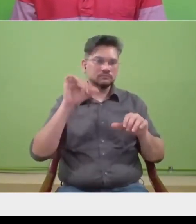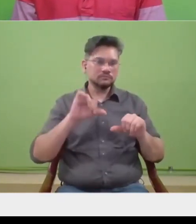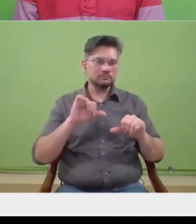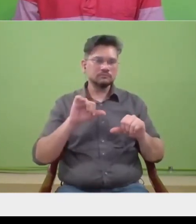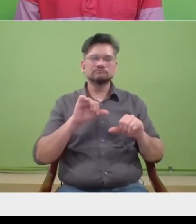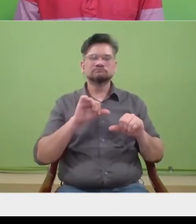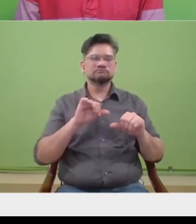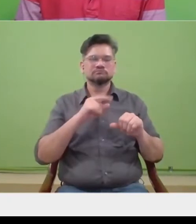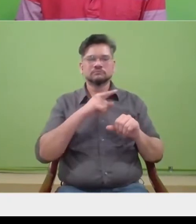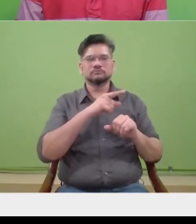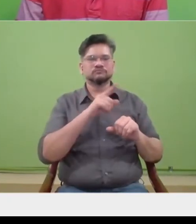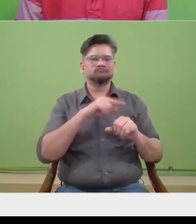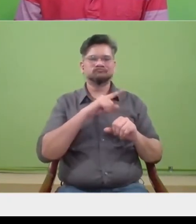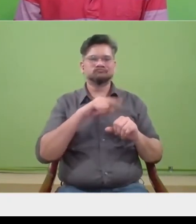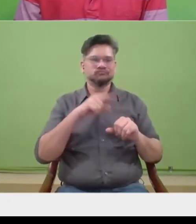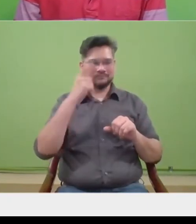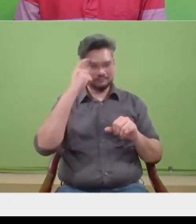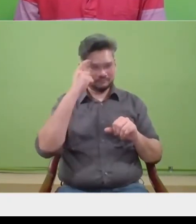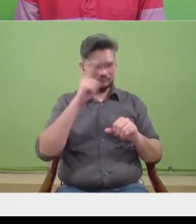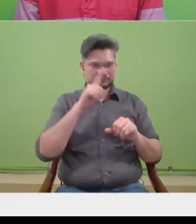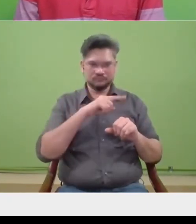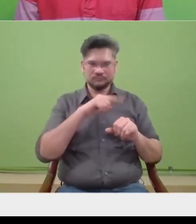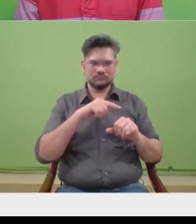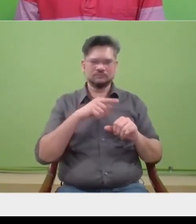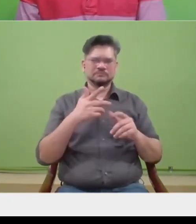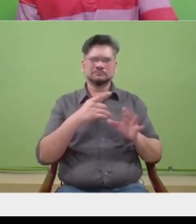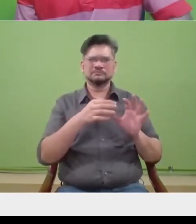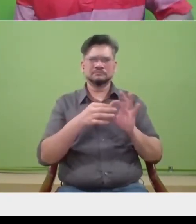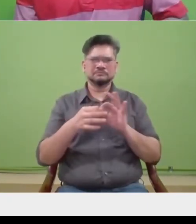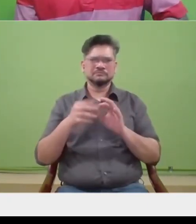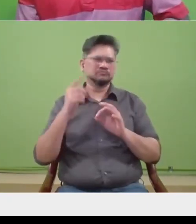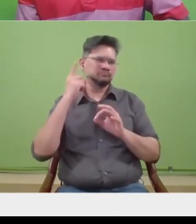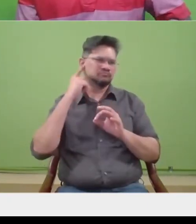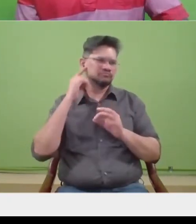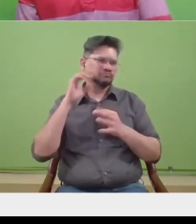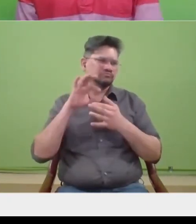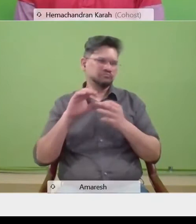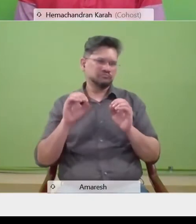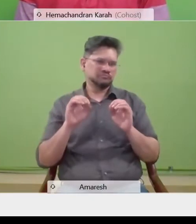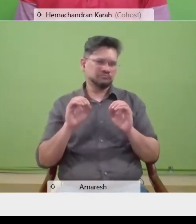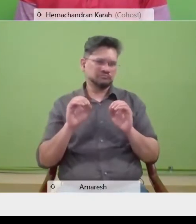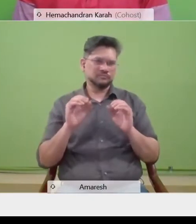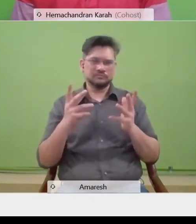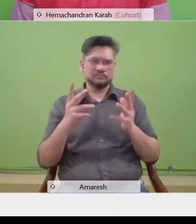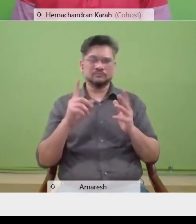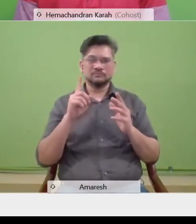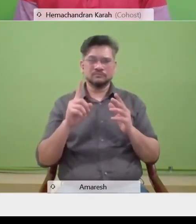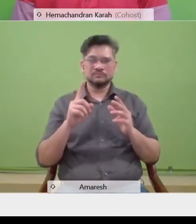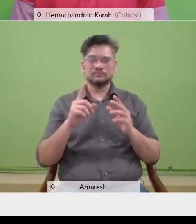not a sound sort of conception because you get the best French education French if you